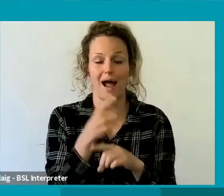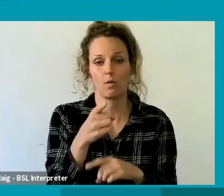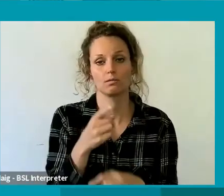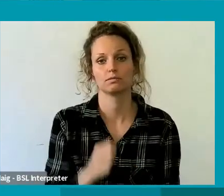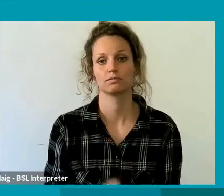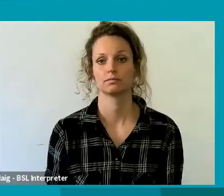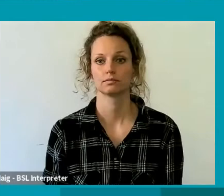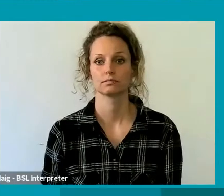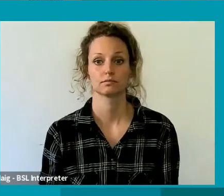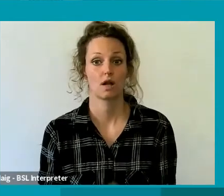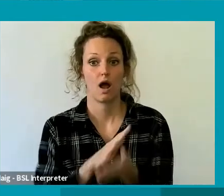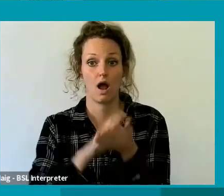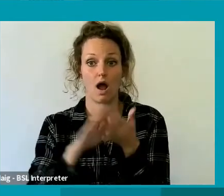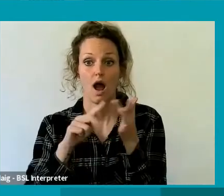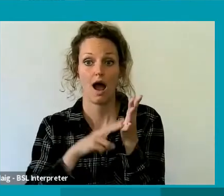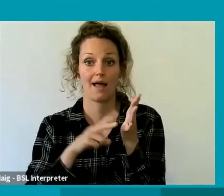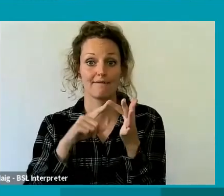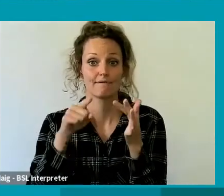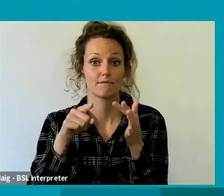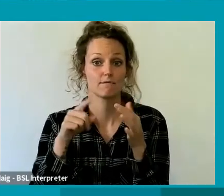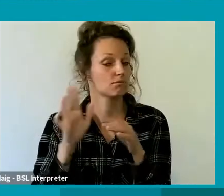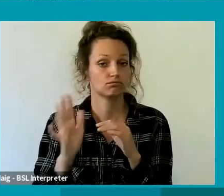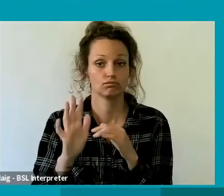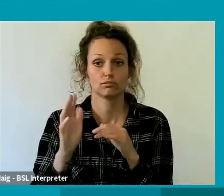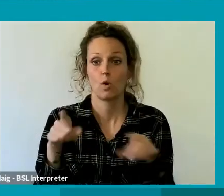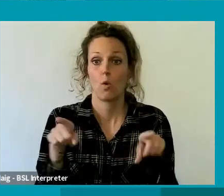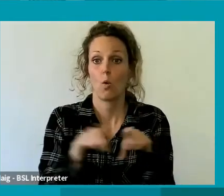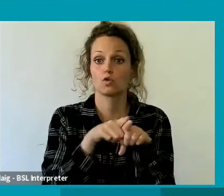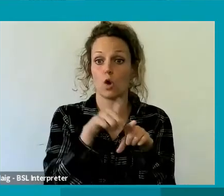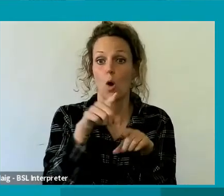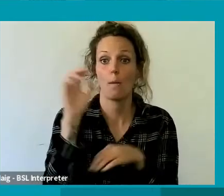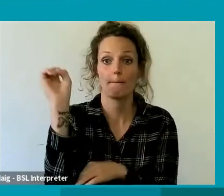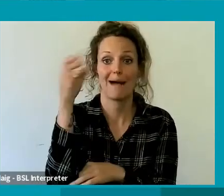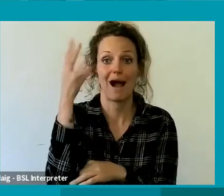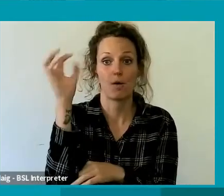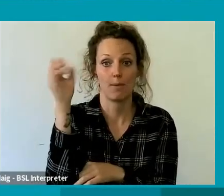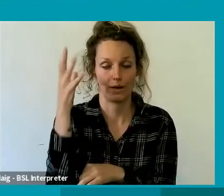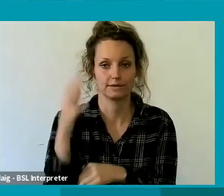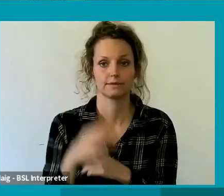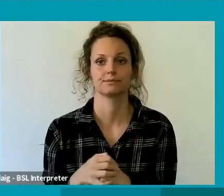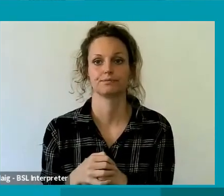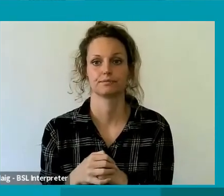on this PowerPoint. So we're happy to send that to you. So let's go to the next slide.